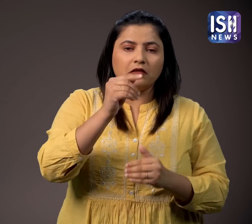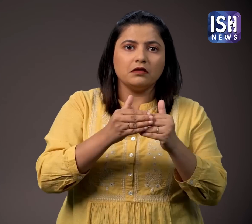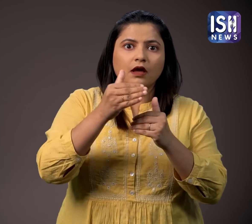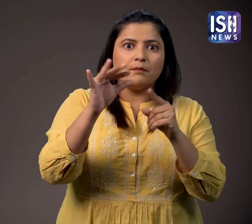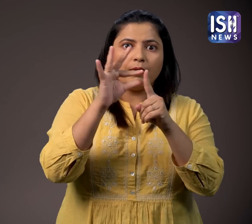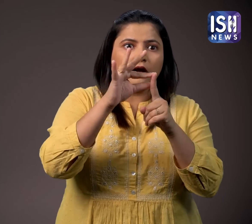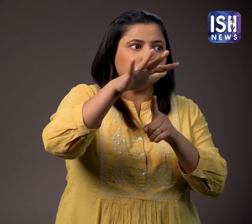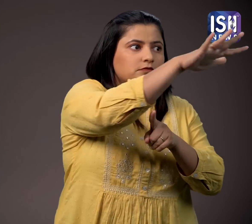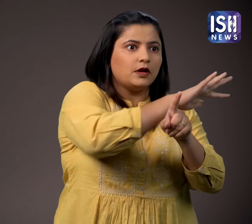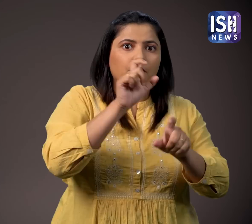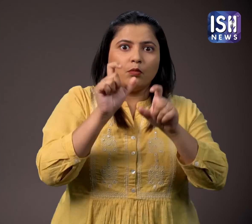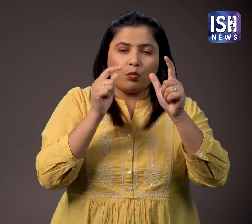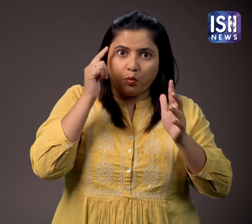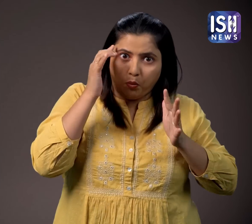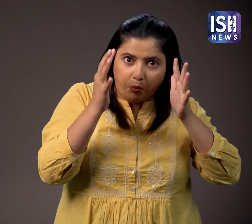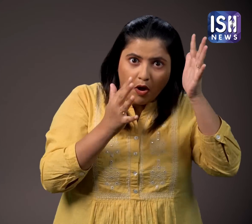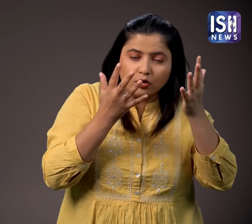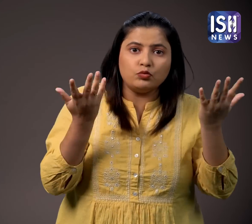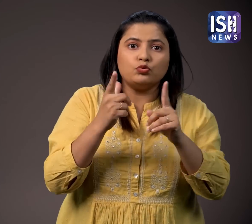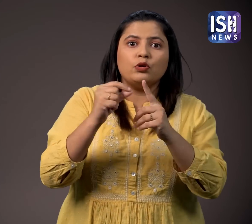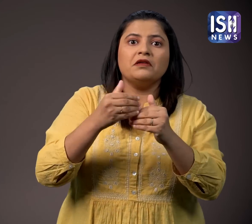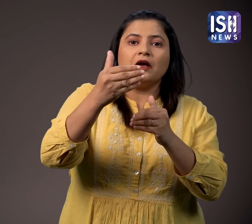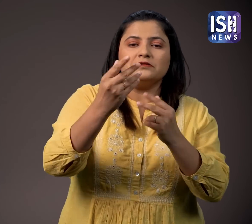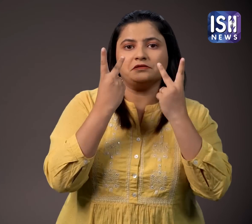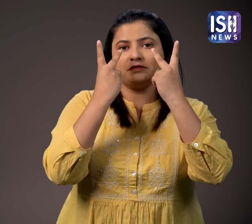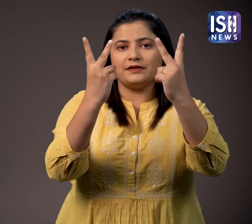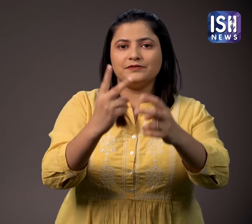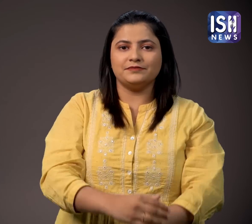Let’s see how this affects the lives of ordinary Pakistanis people.